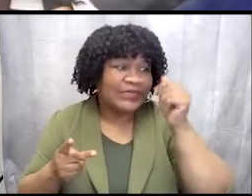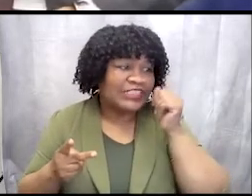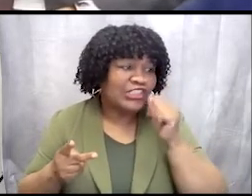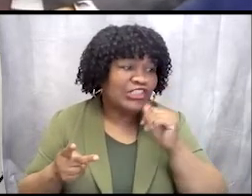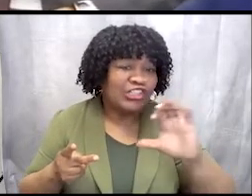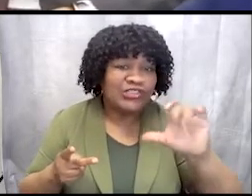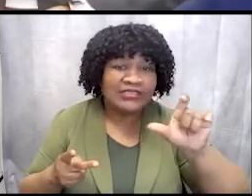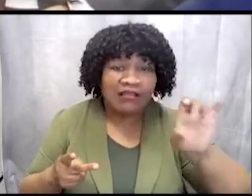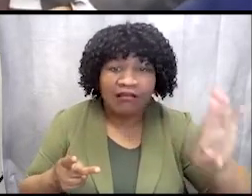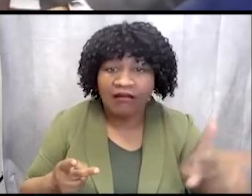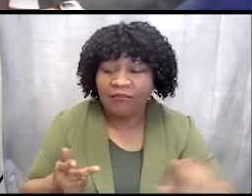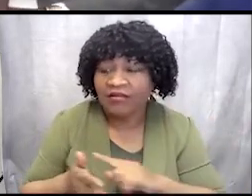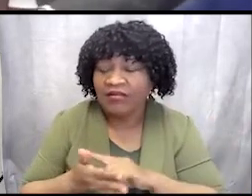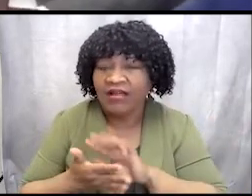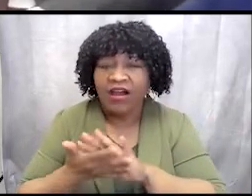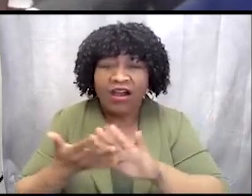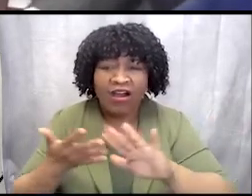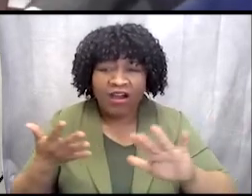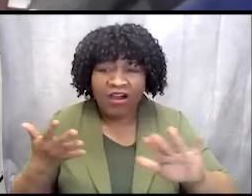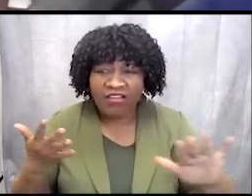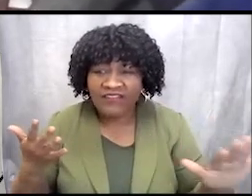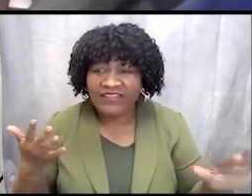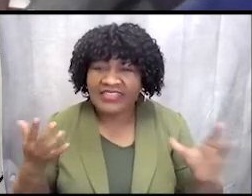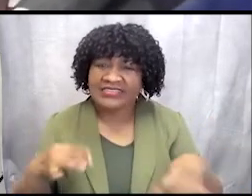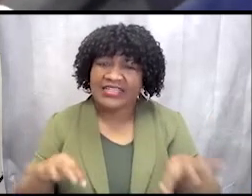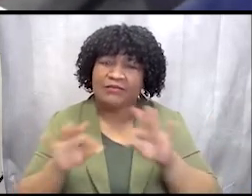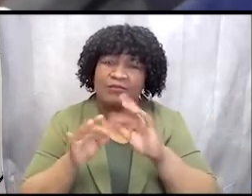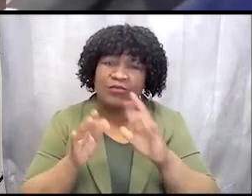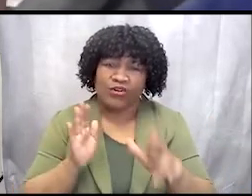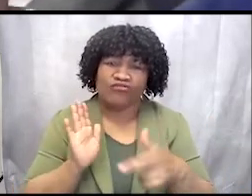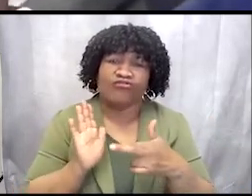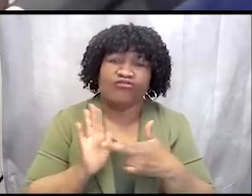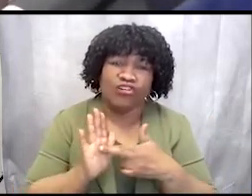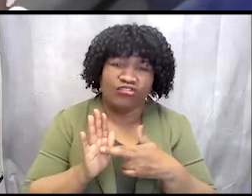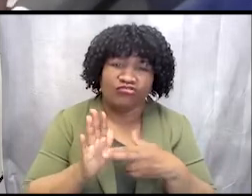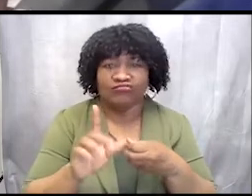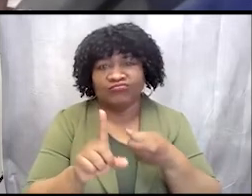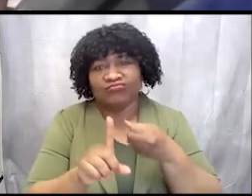all of these institutions play a role in impacting our kids.